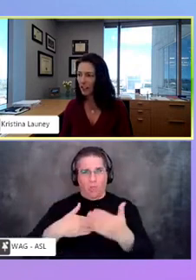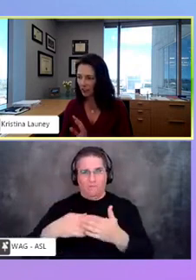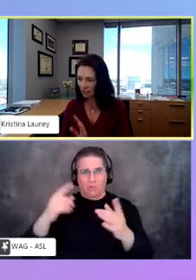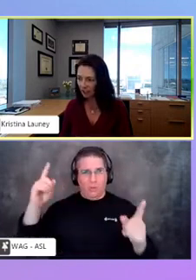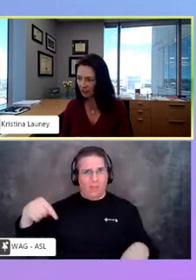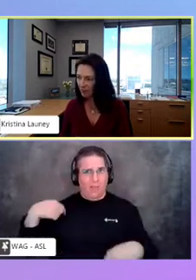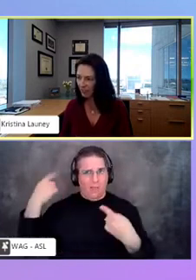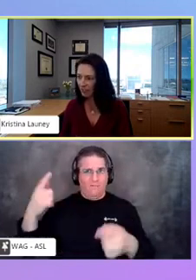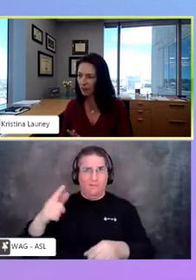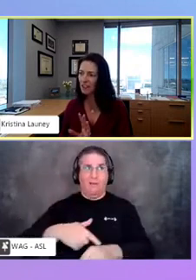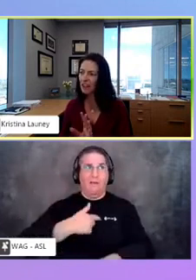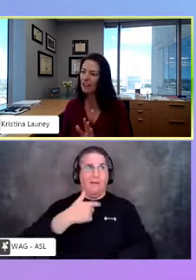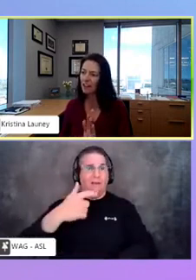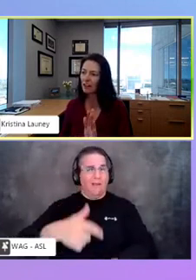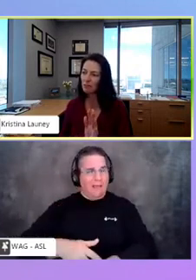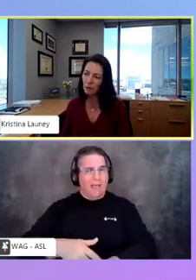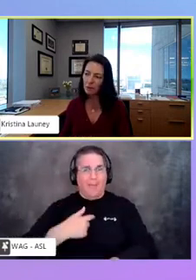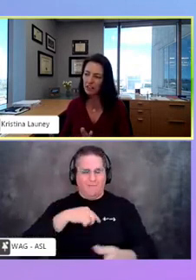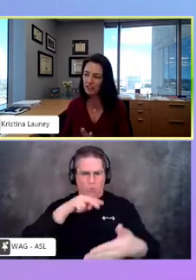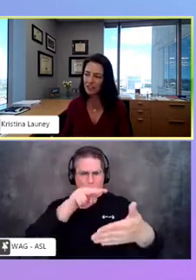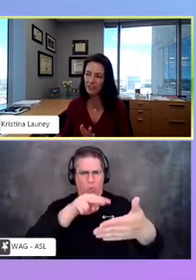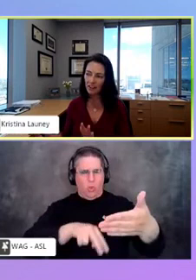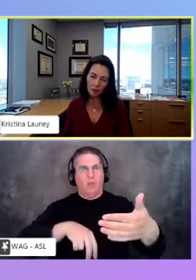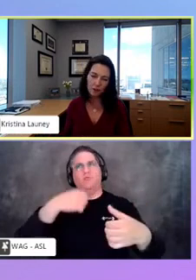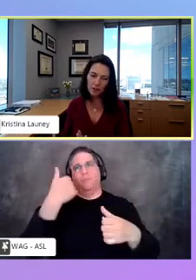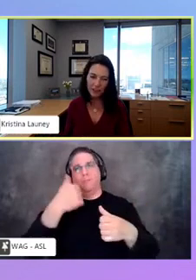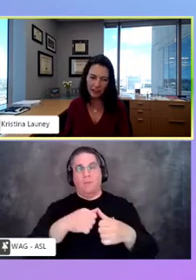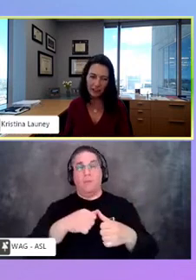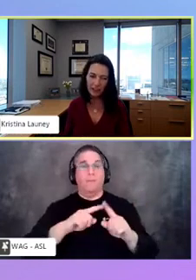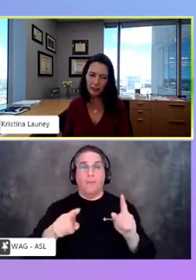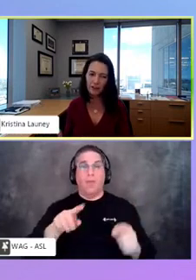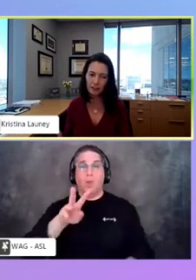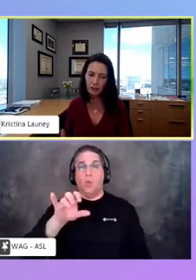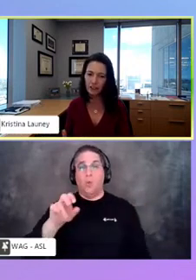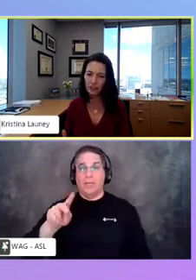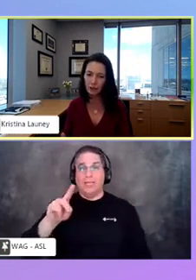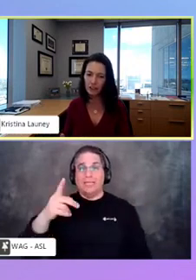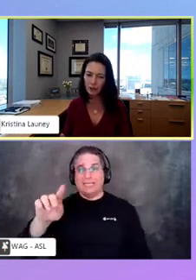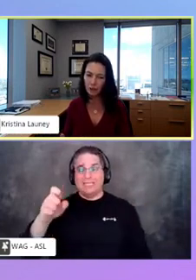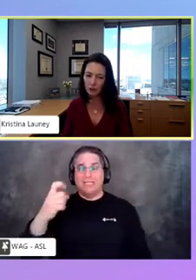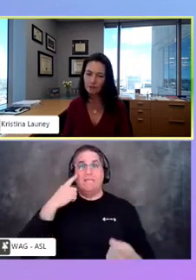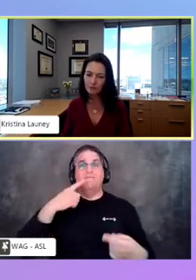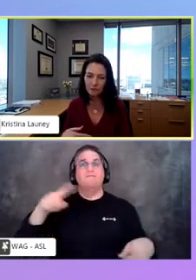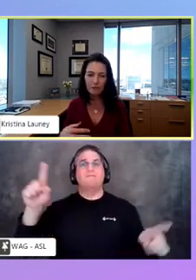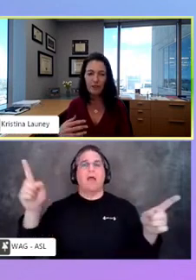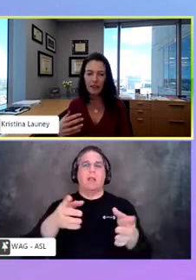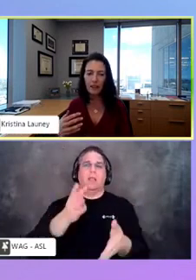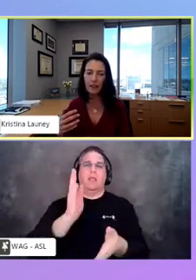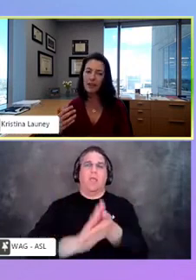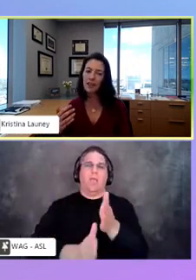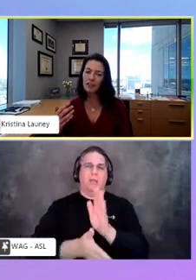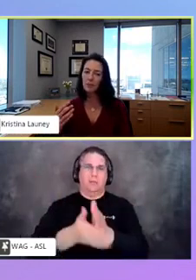the take away from Jill versus Winn Dixie, I have the whole history here on the slide, and I can't remember it